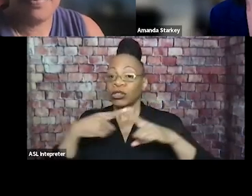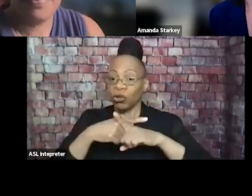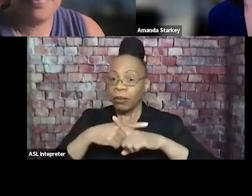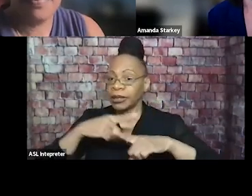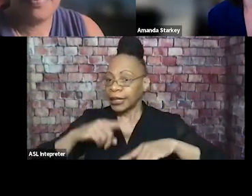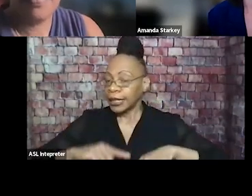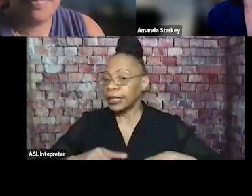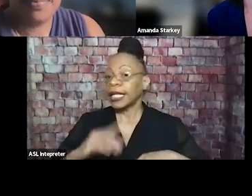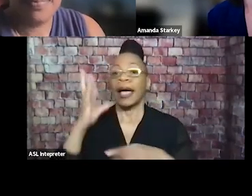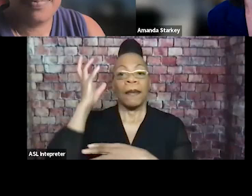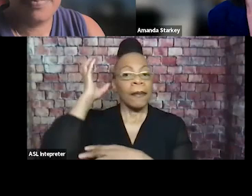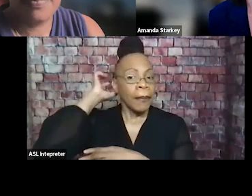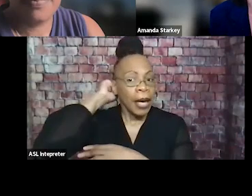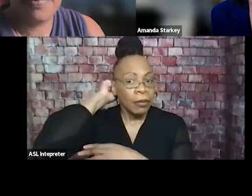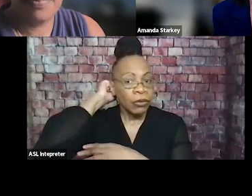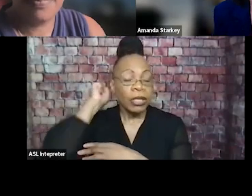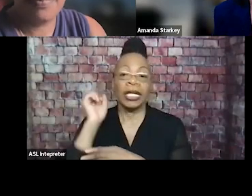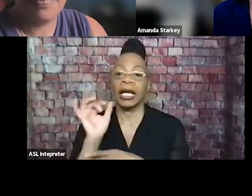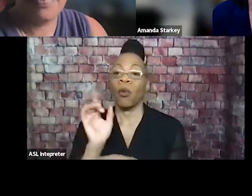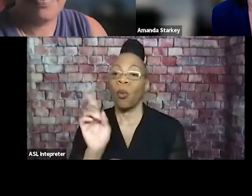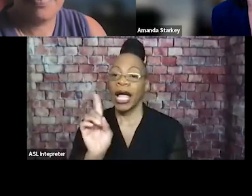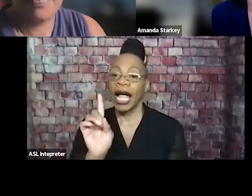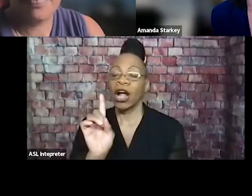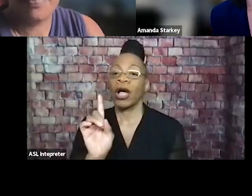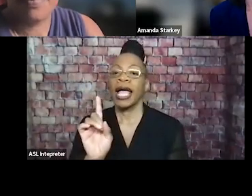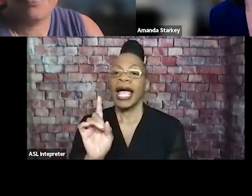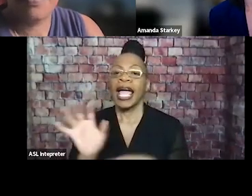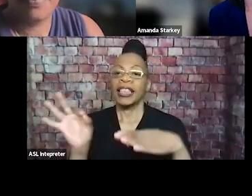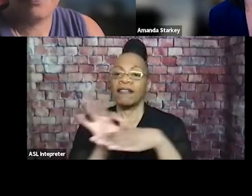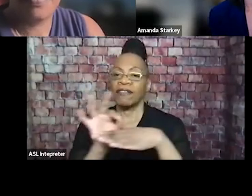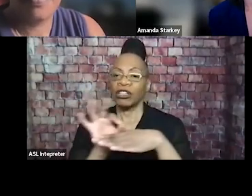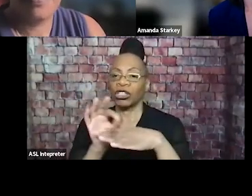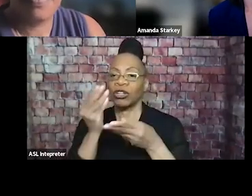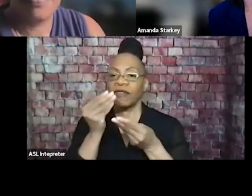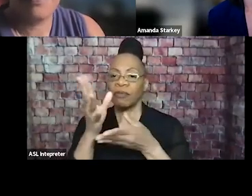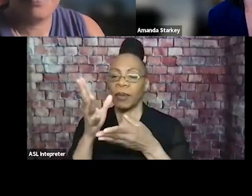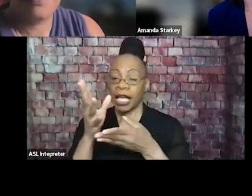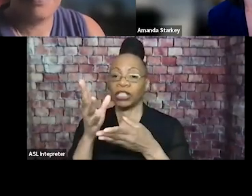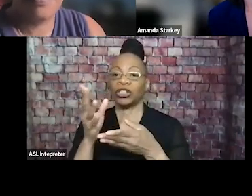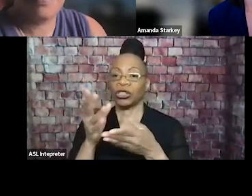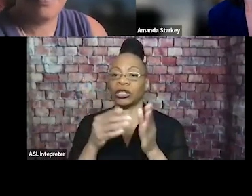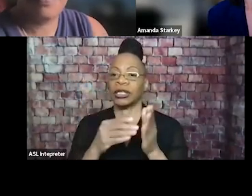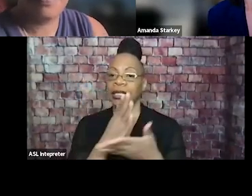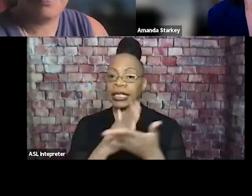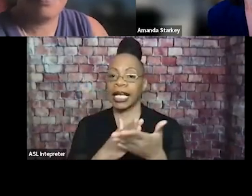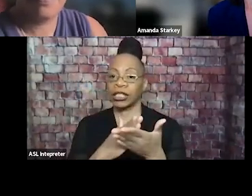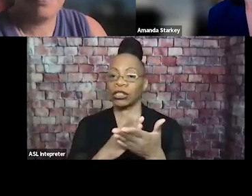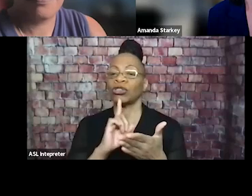in the functional information section. These could be great examples of their struggles with understanding